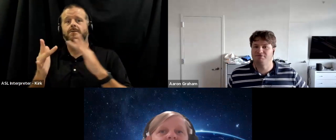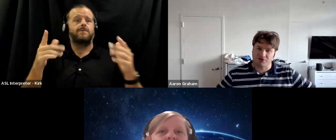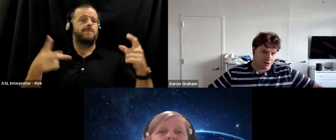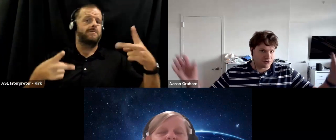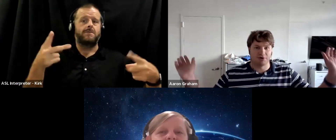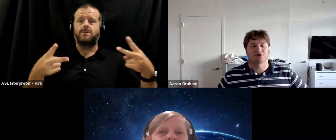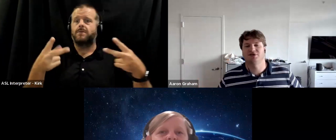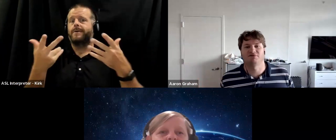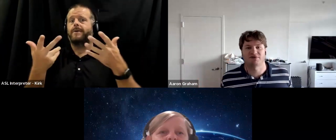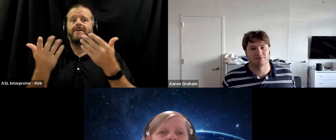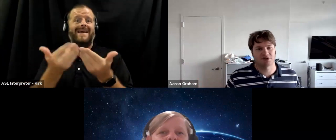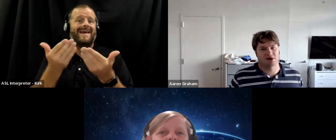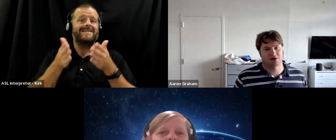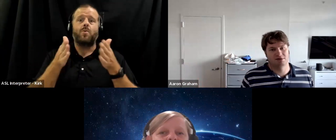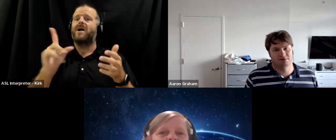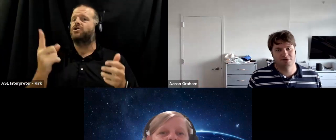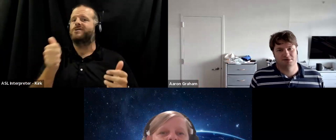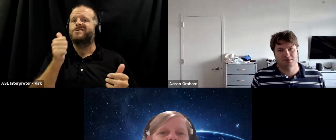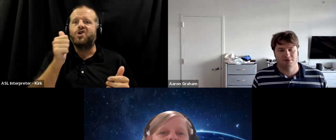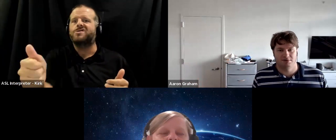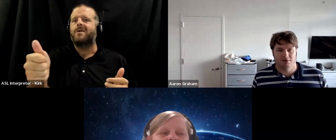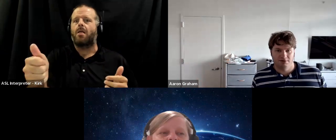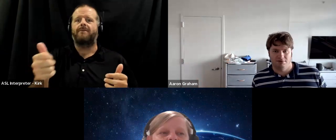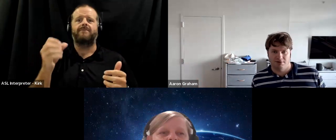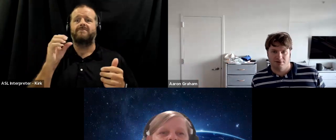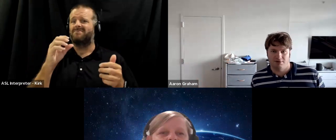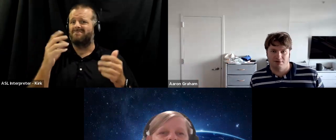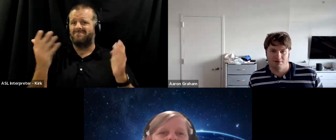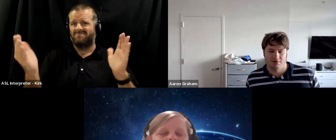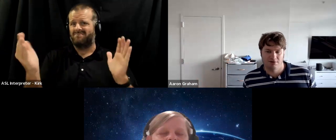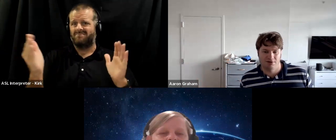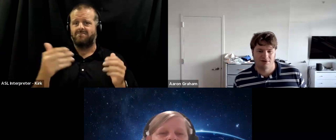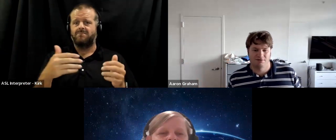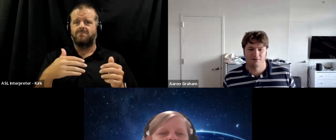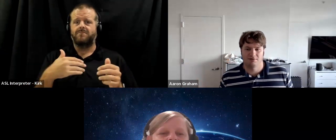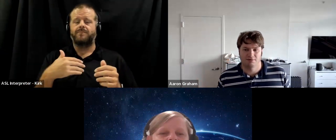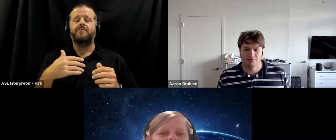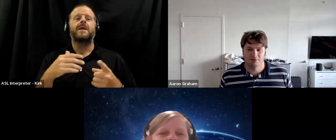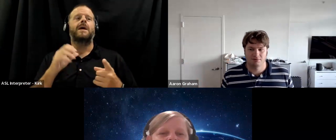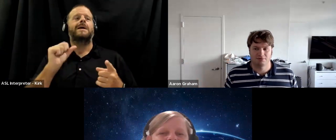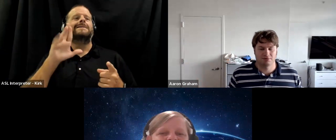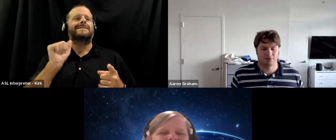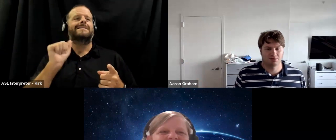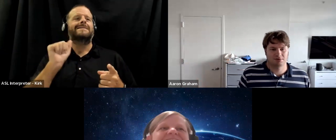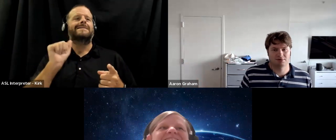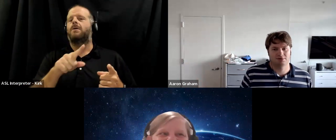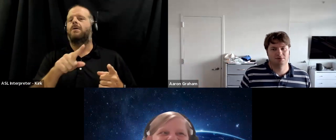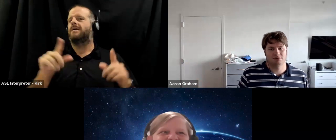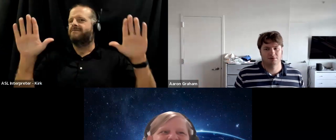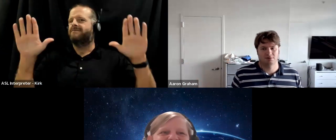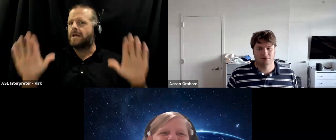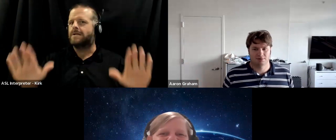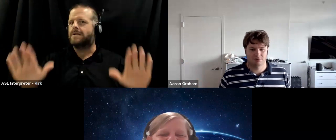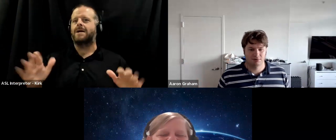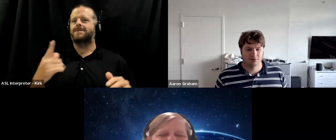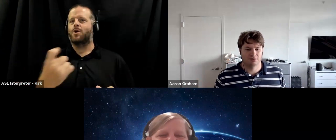the easy way of just do it yourself type of thing? You know, that's a fantastic question. This is Sara.